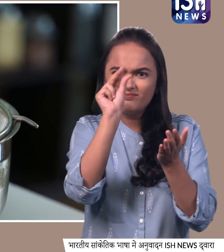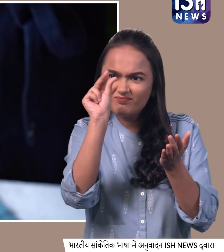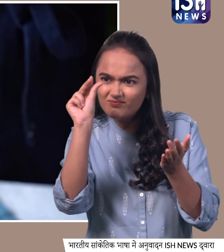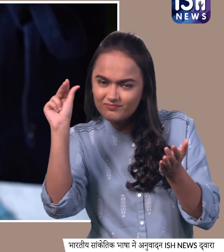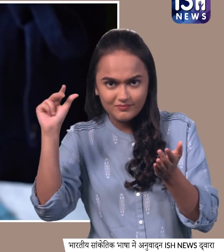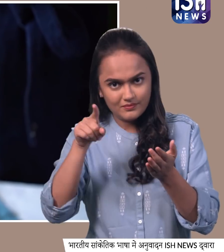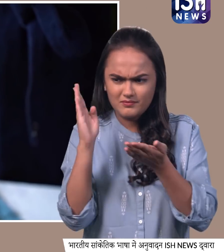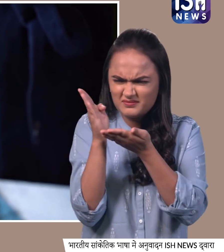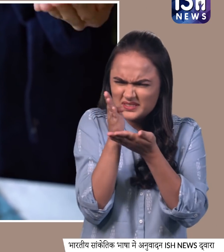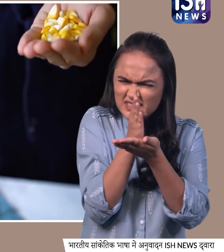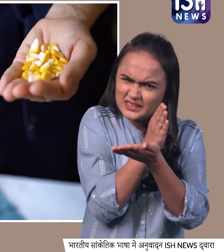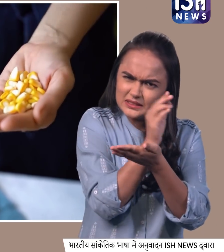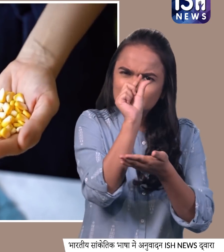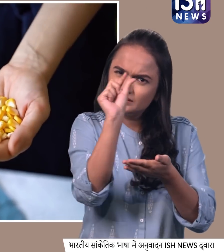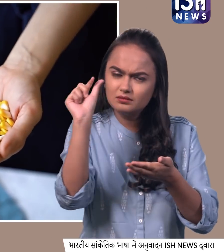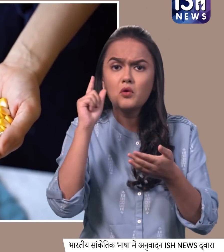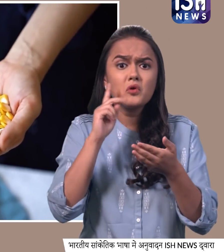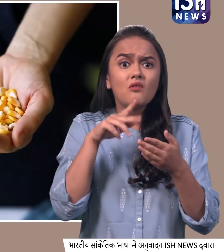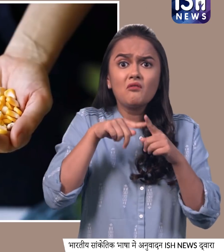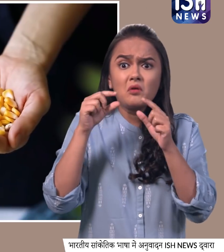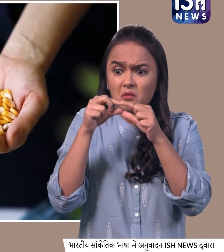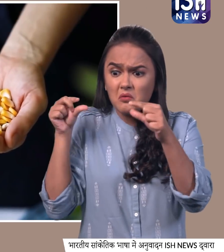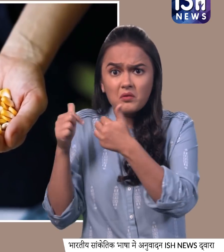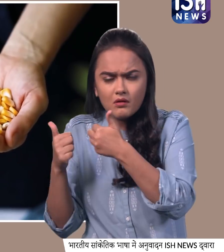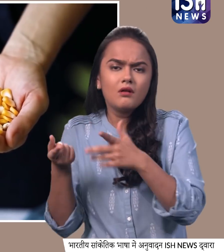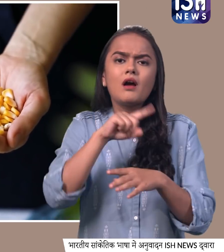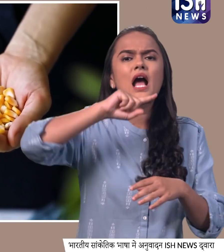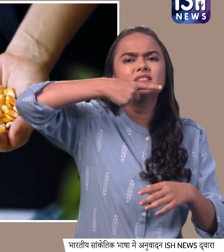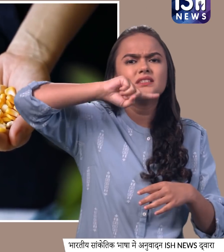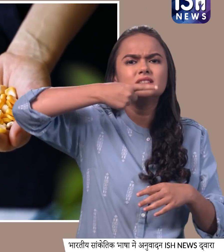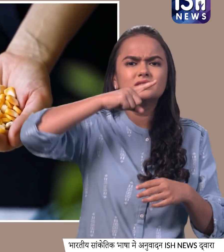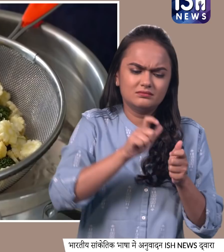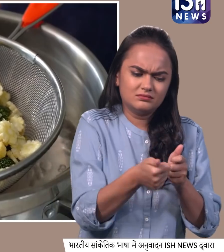If you don't have babycorn, you can use normal corn too